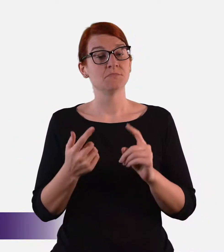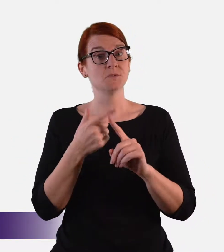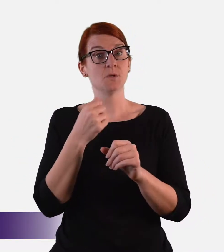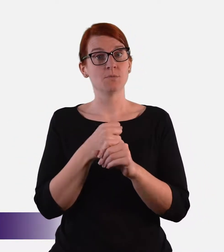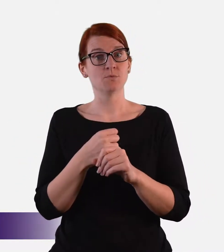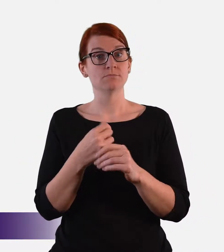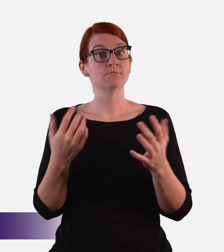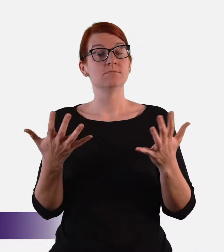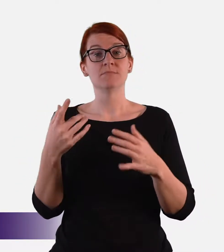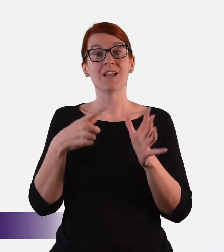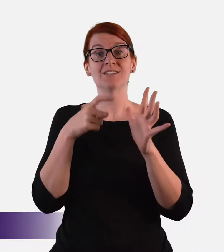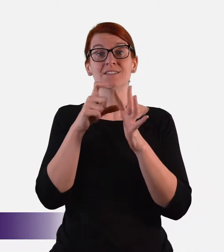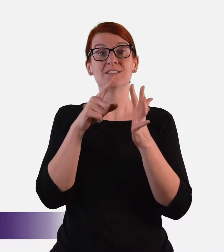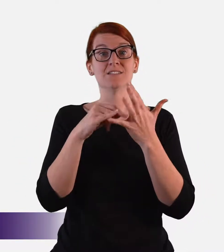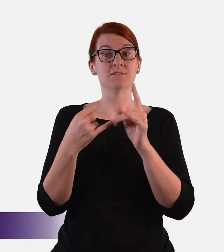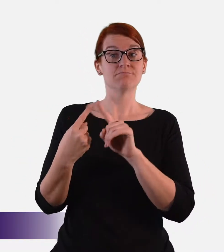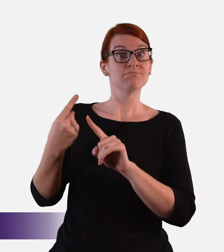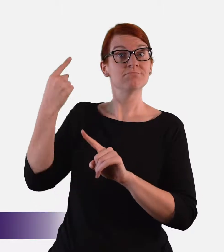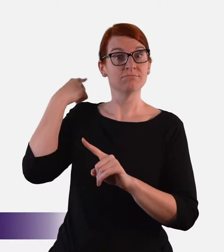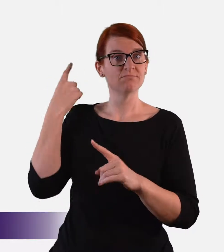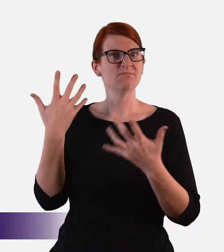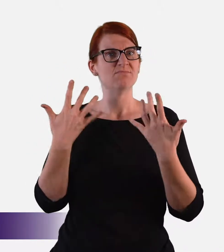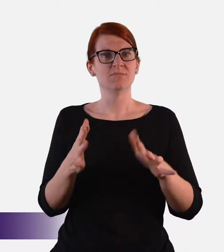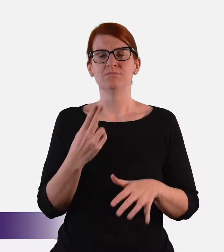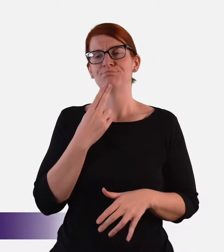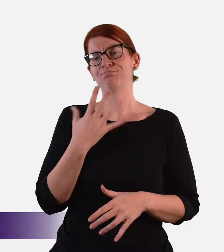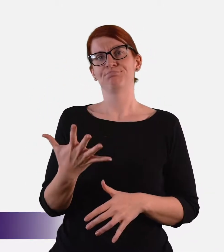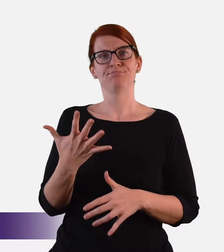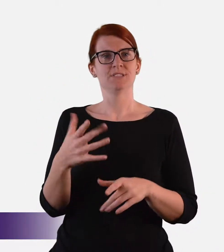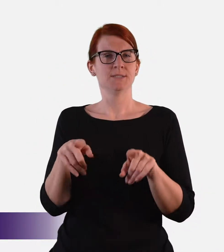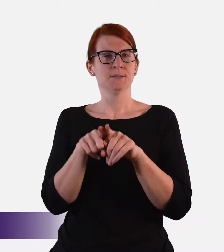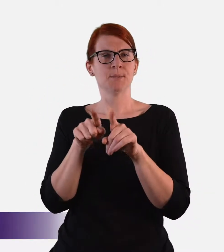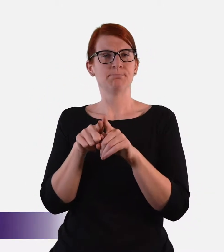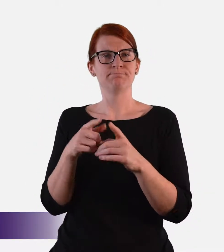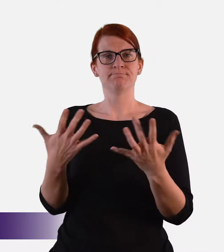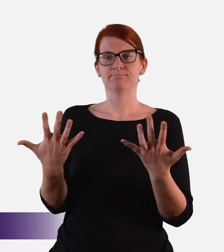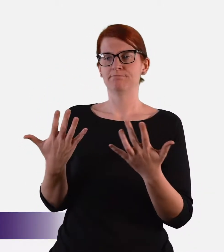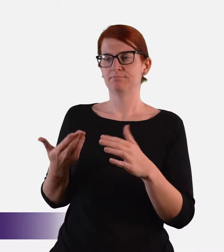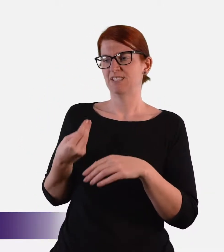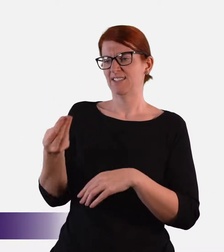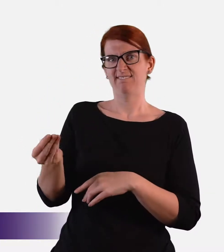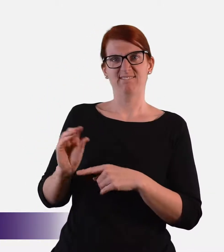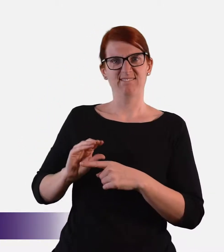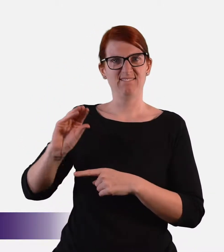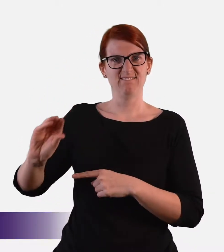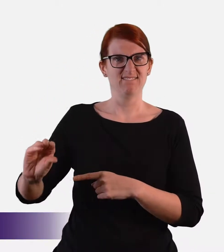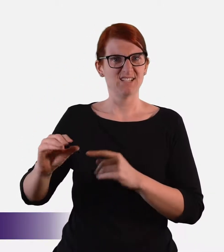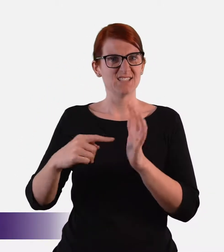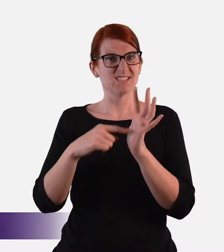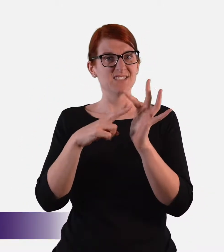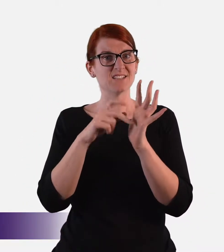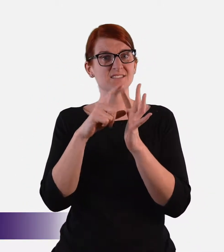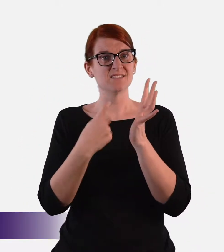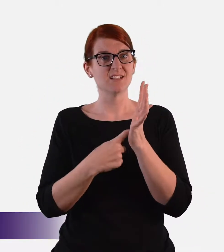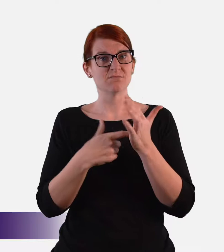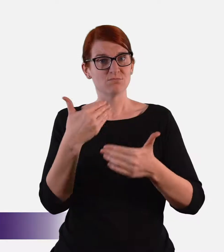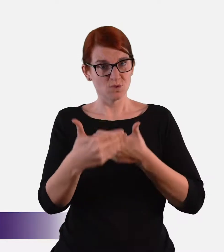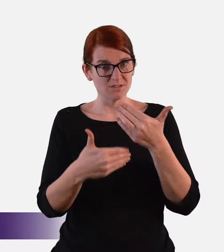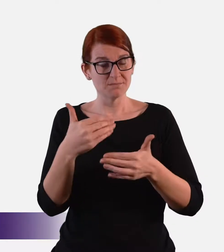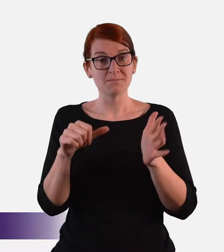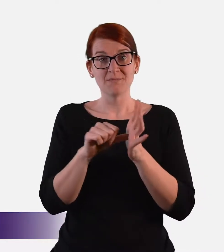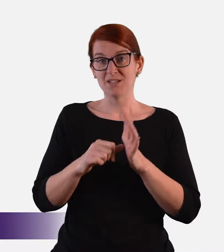and instances where ADEs used these underpayments to exploit tender processes,